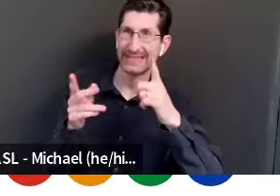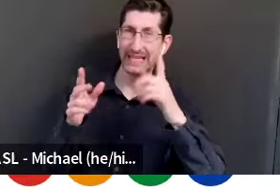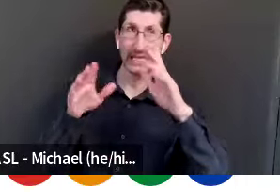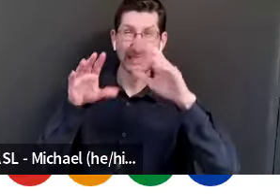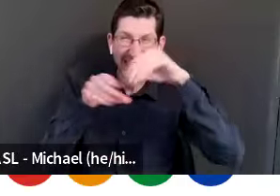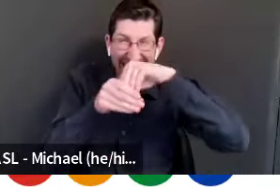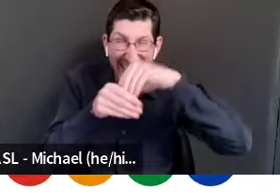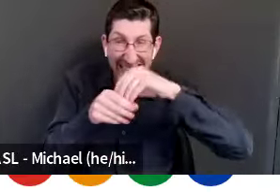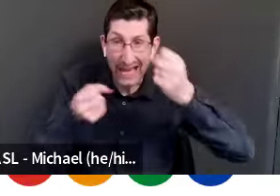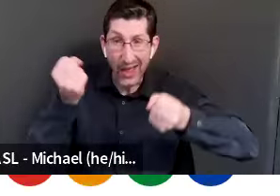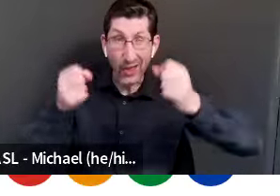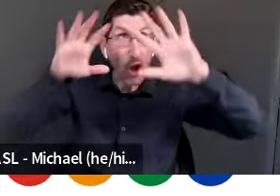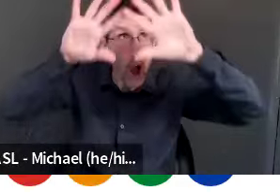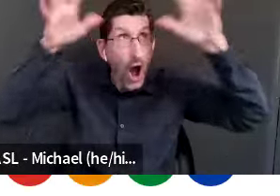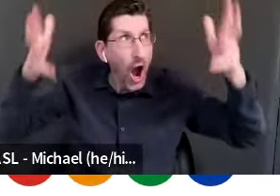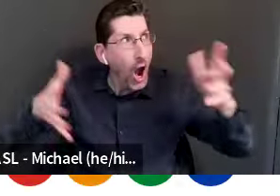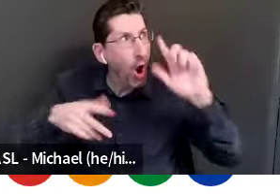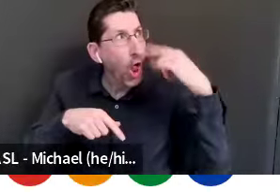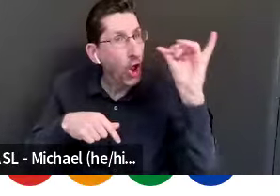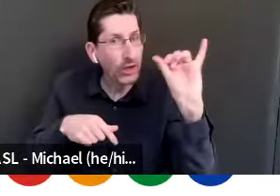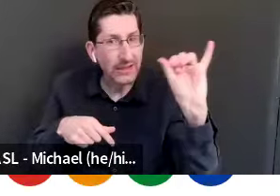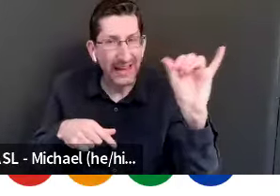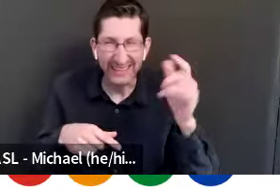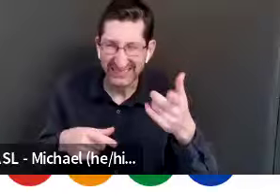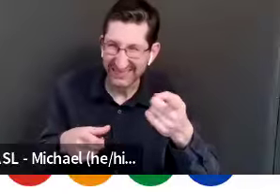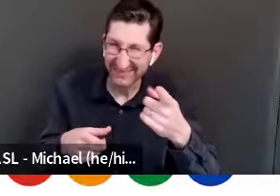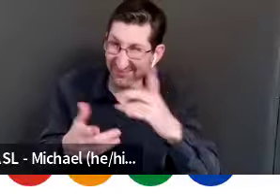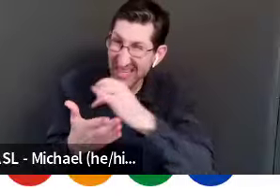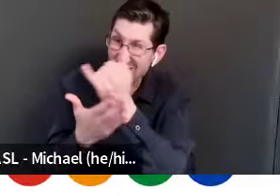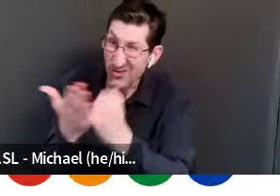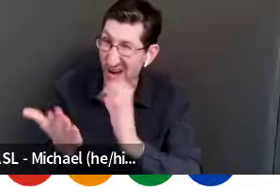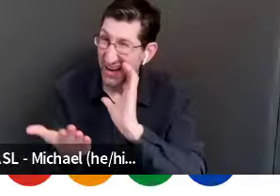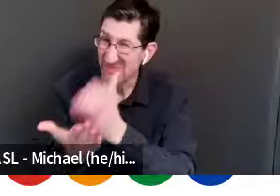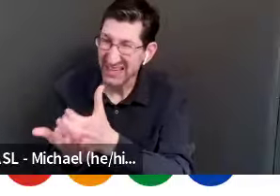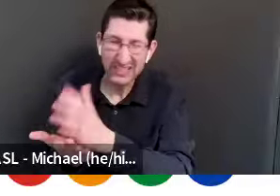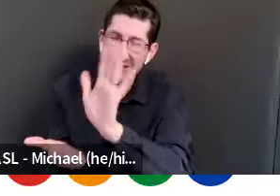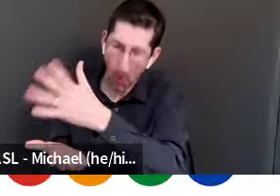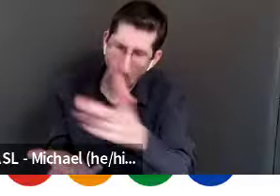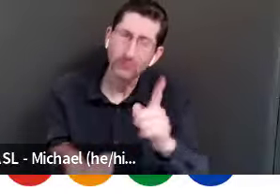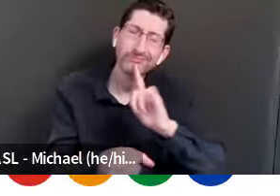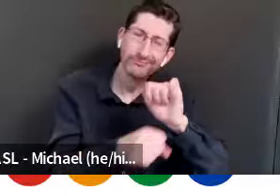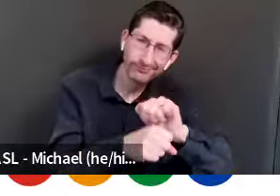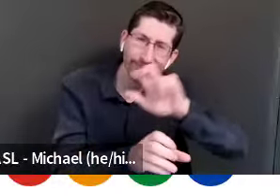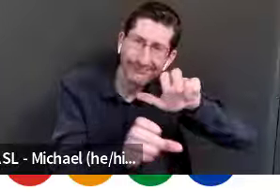PERSON RIDE ALONG IN A VAN. JUST TO SEE -- JUST TO GET A